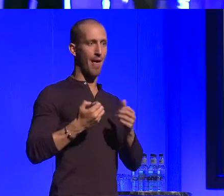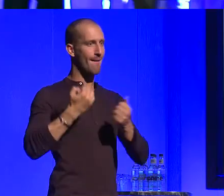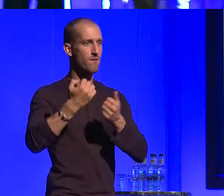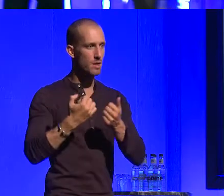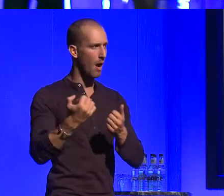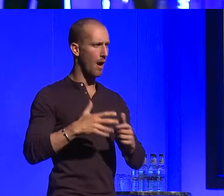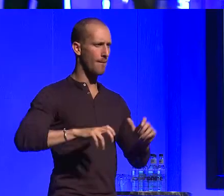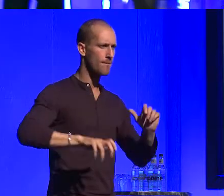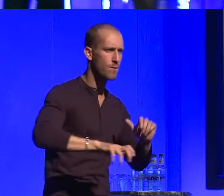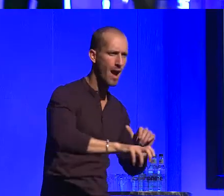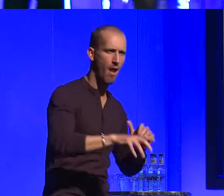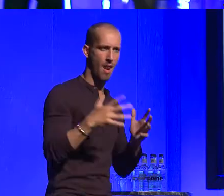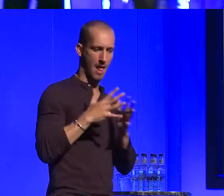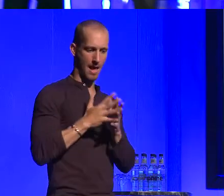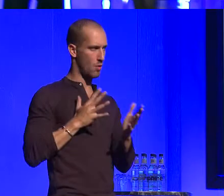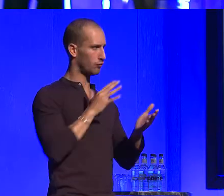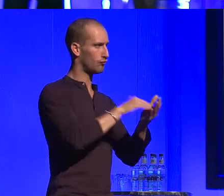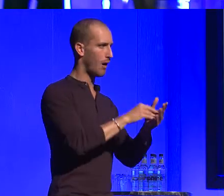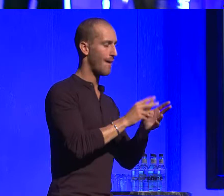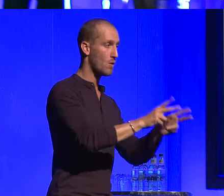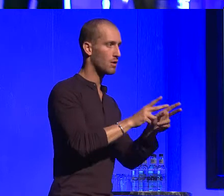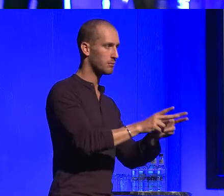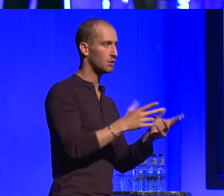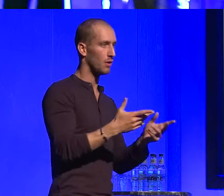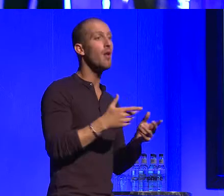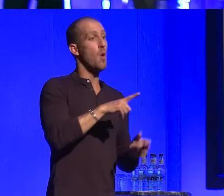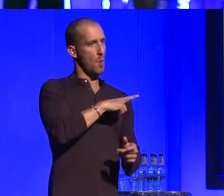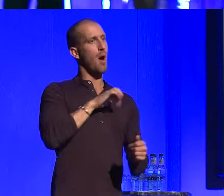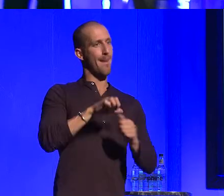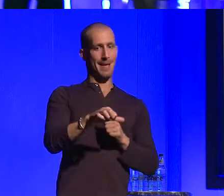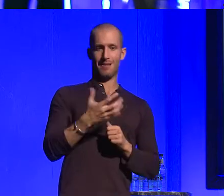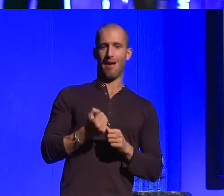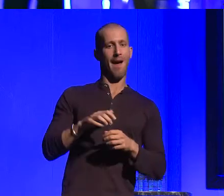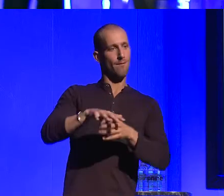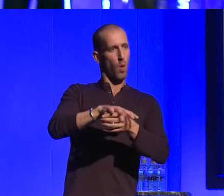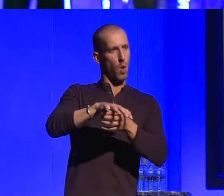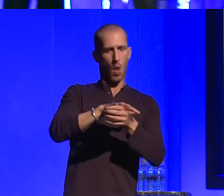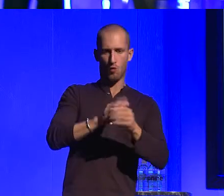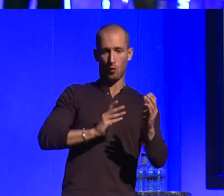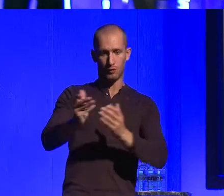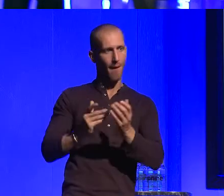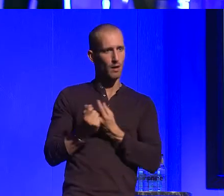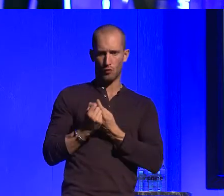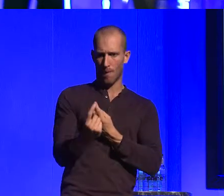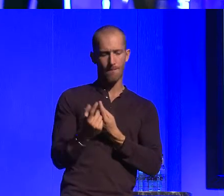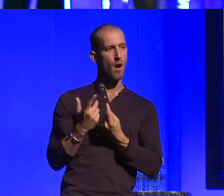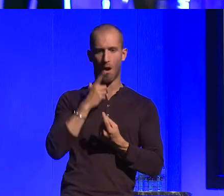and so on, for whom localised services are even more precious than for the more able